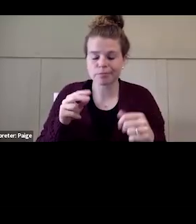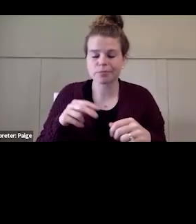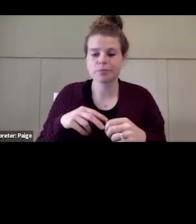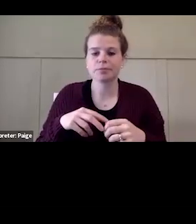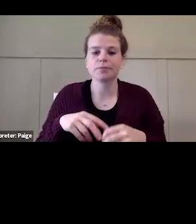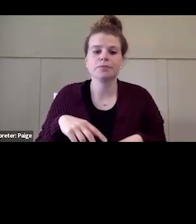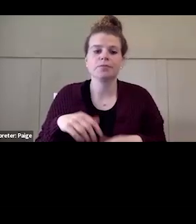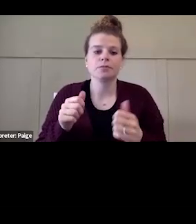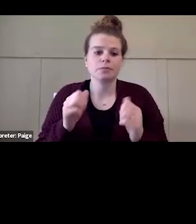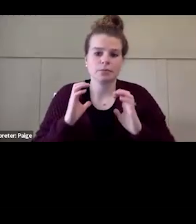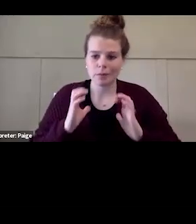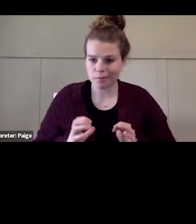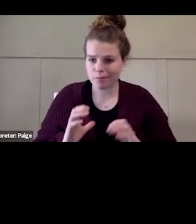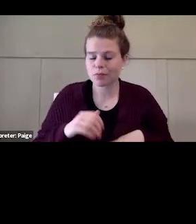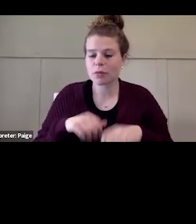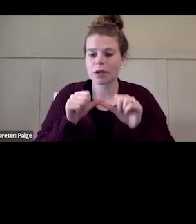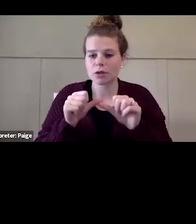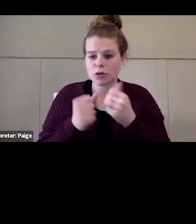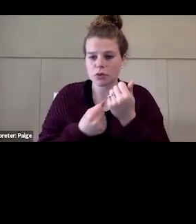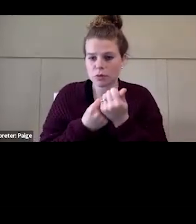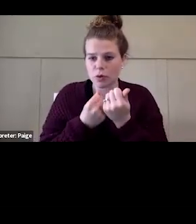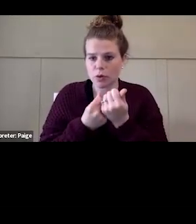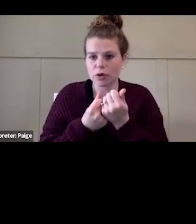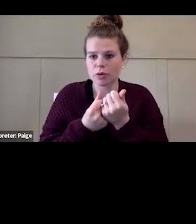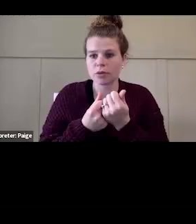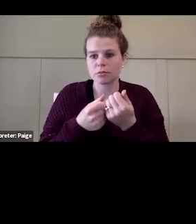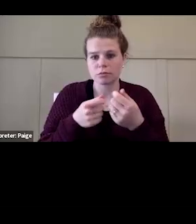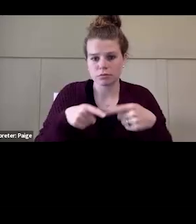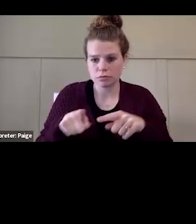and continue supporting them through the transportation.